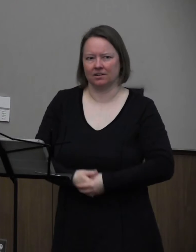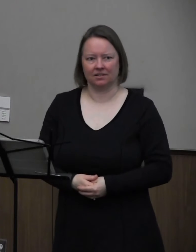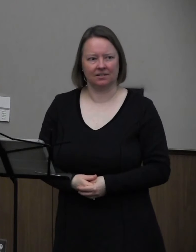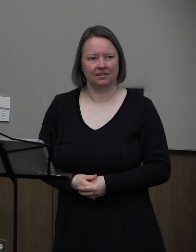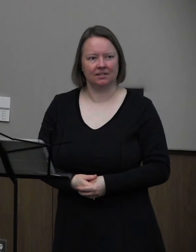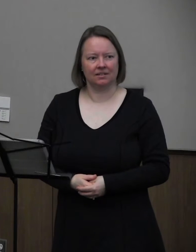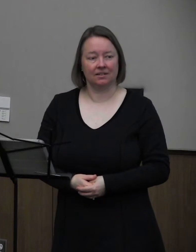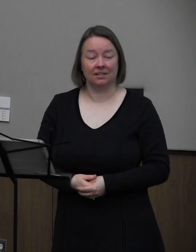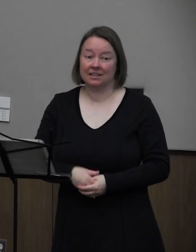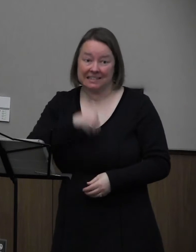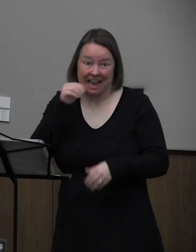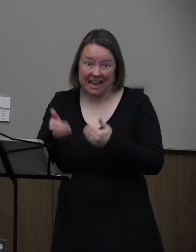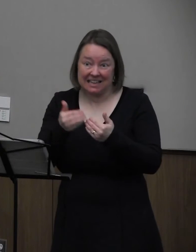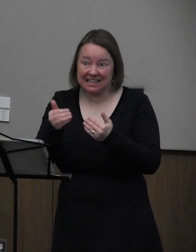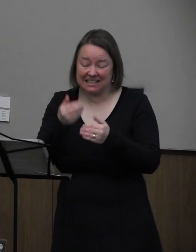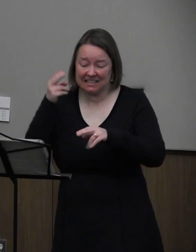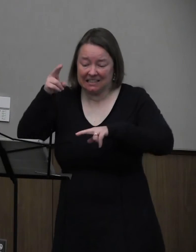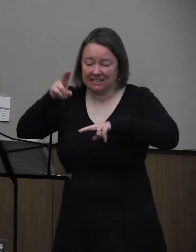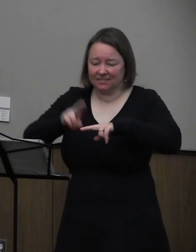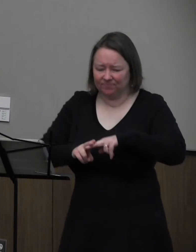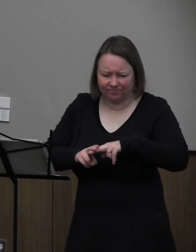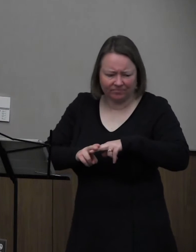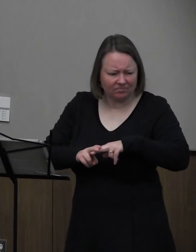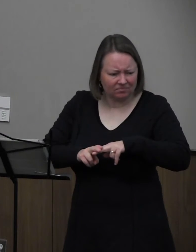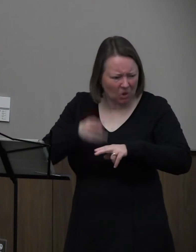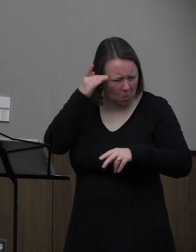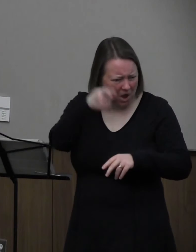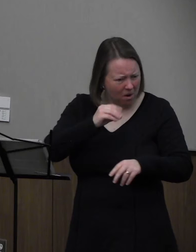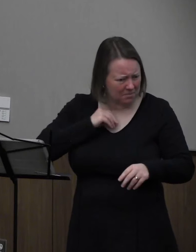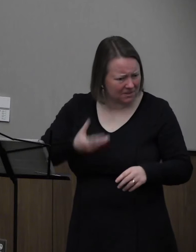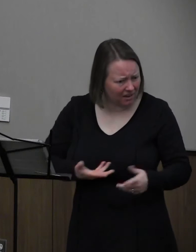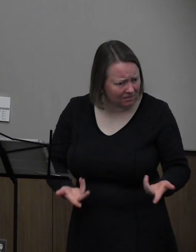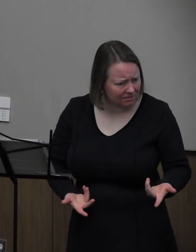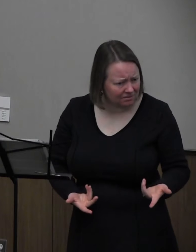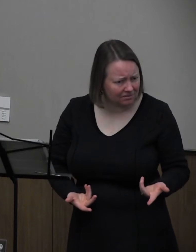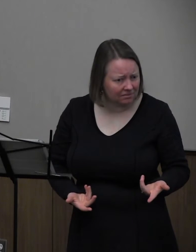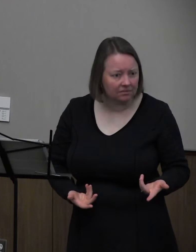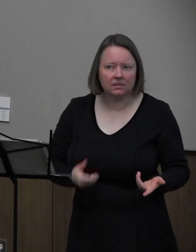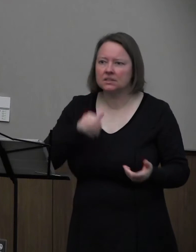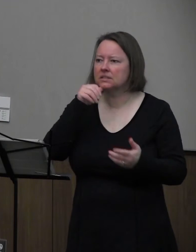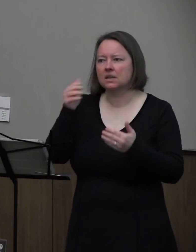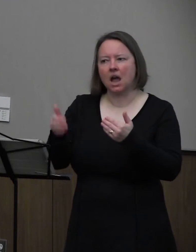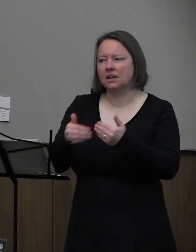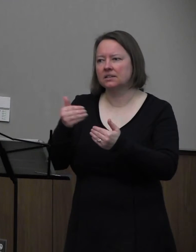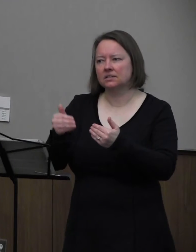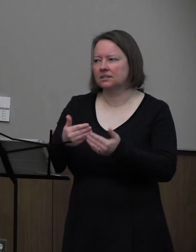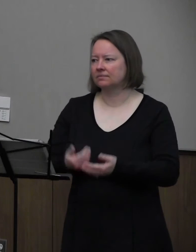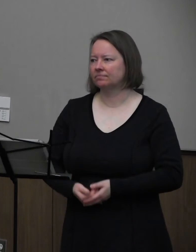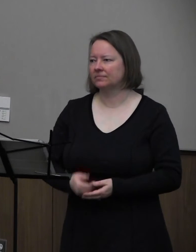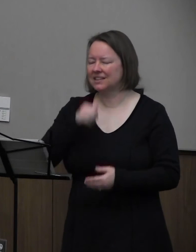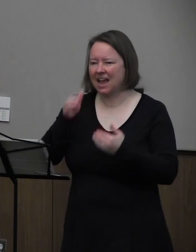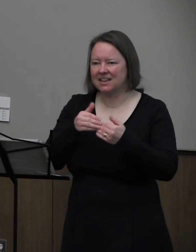It ain't easy sitting down and saying, 'Why are you upset?' It isn't easy sitting down and saying, 'Yeah, well, I